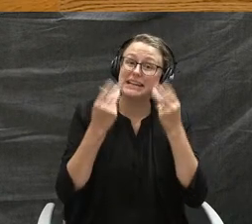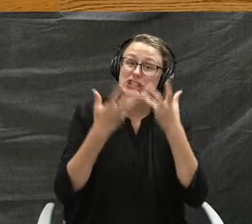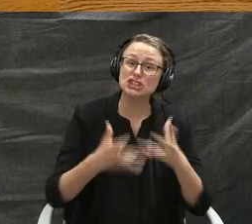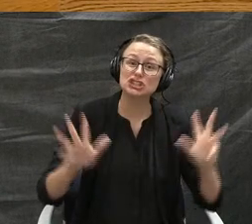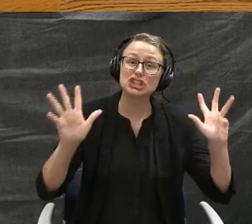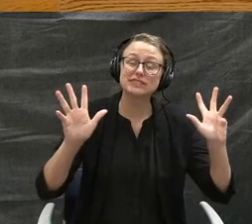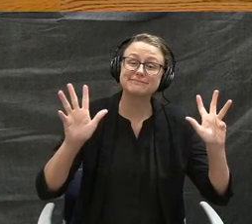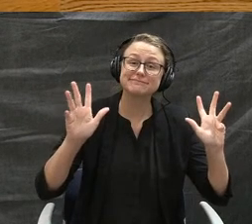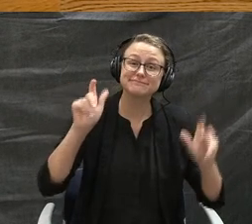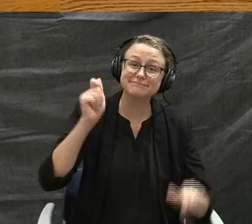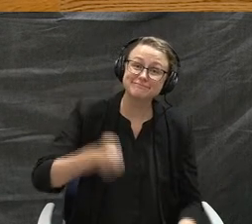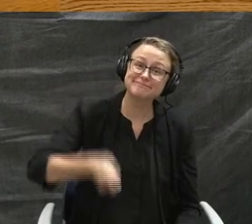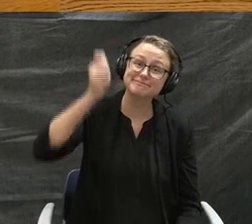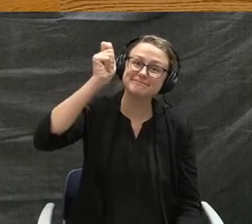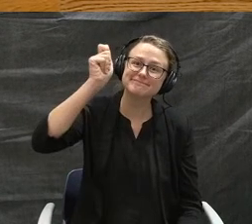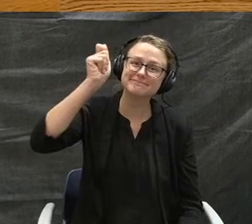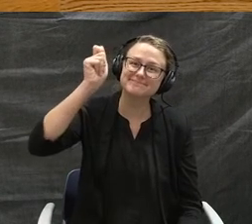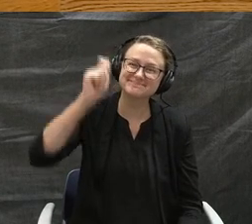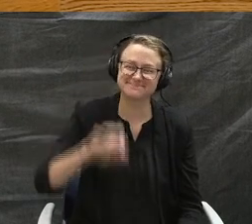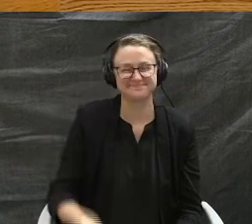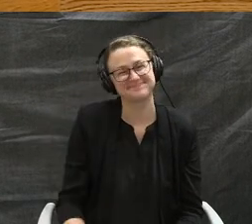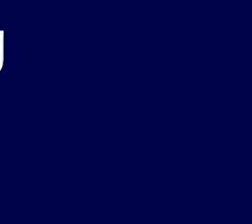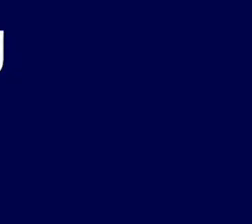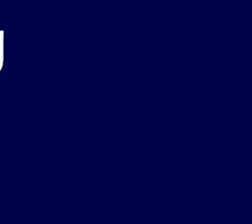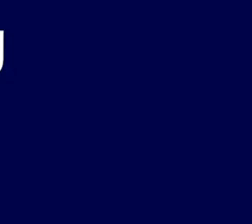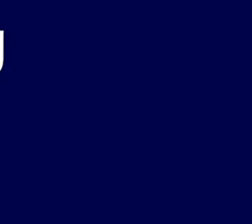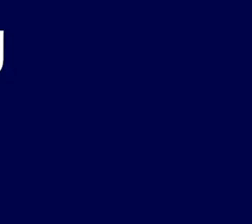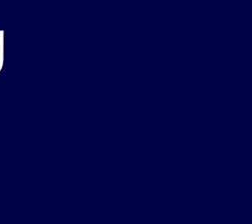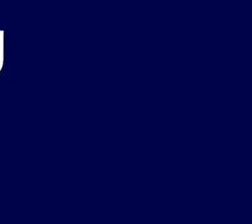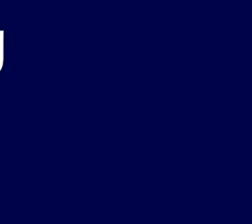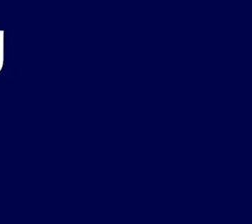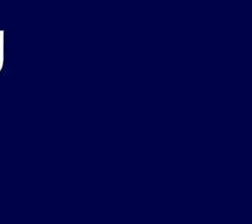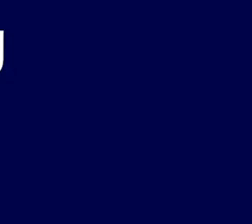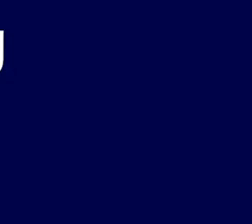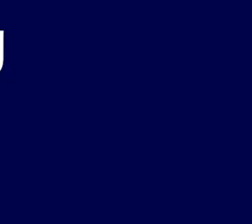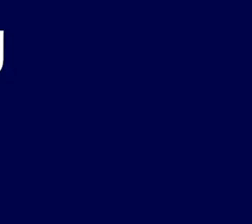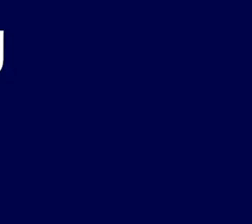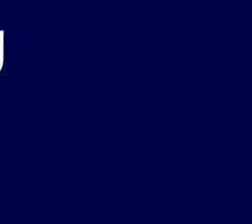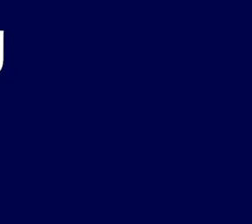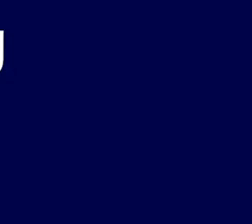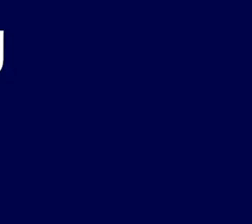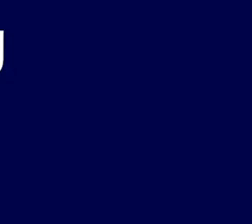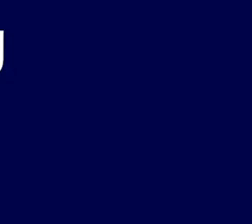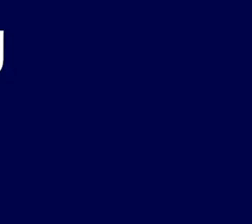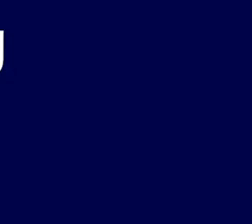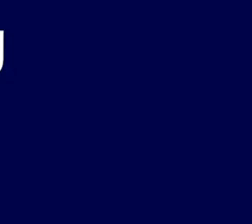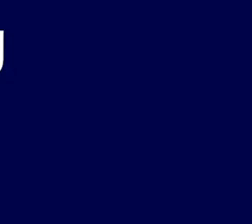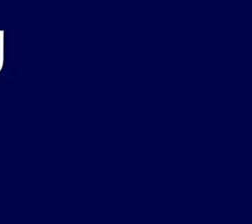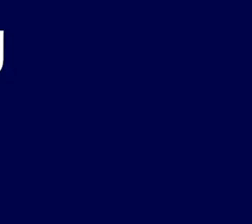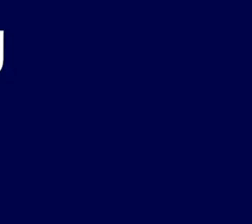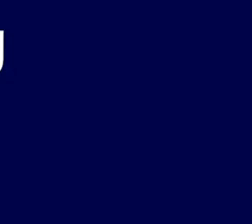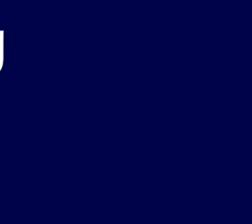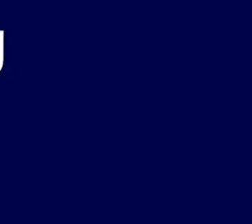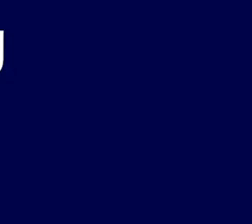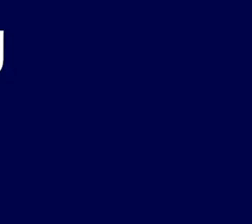Thanks, Katie, thank you